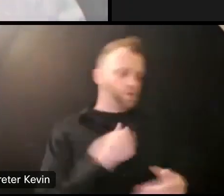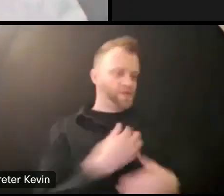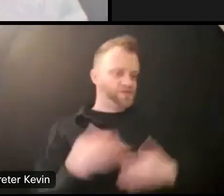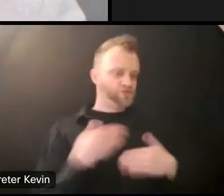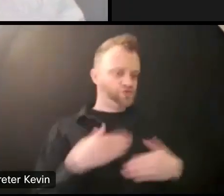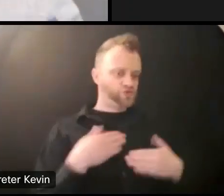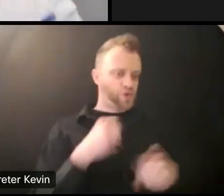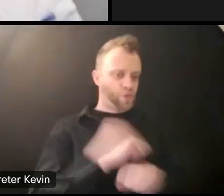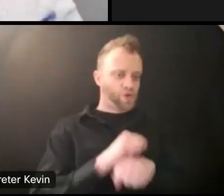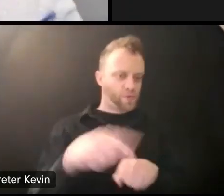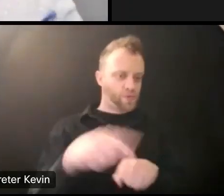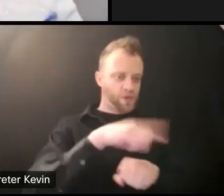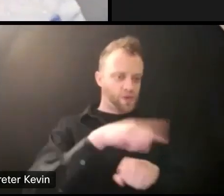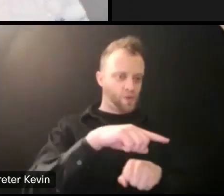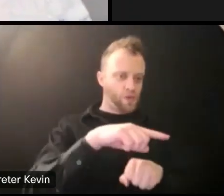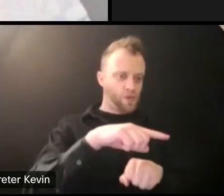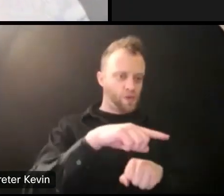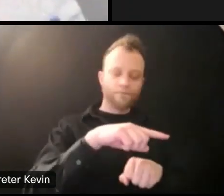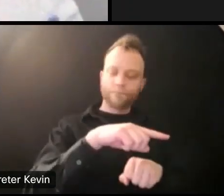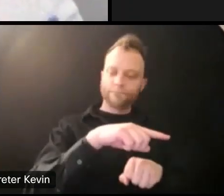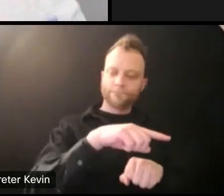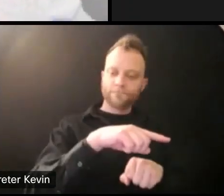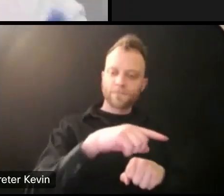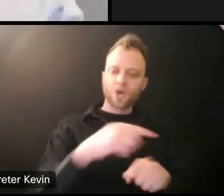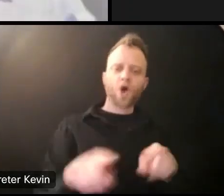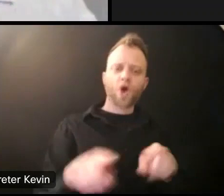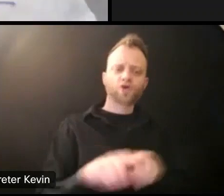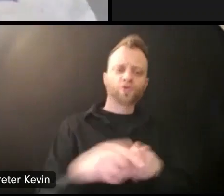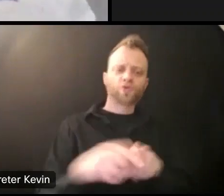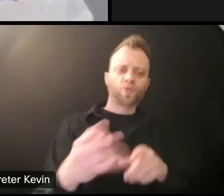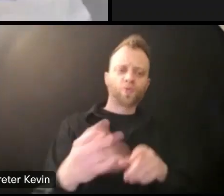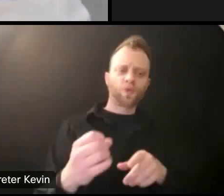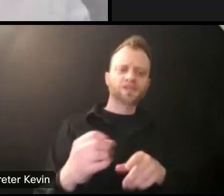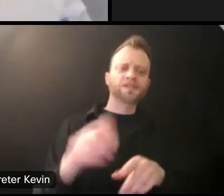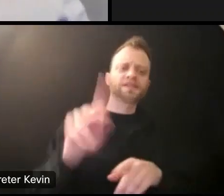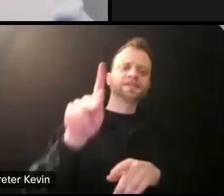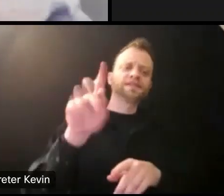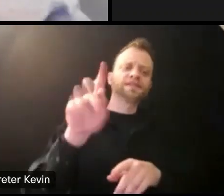I also want to interject something else with the ... I think I saw it either as a chat and